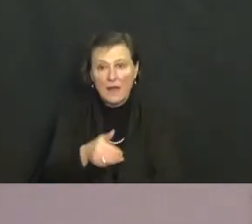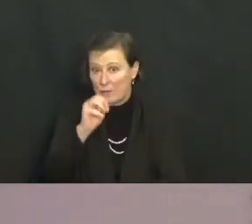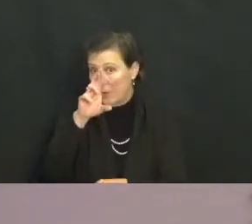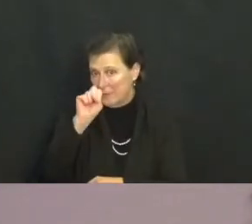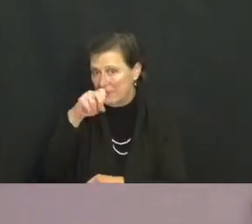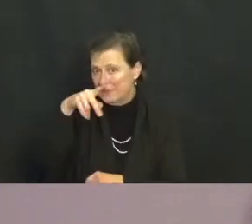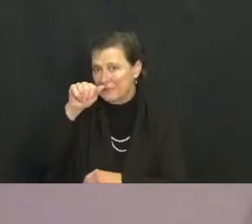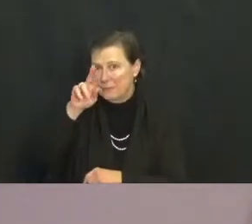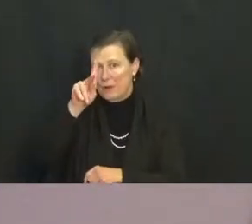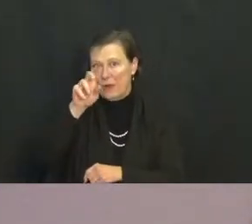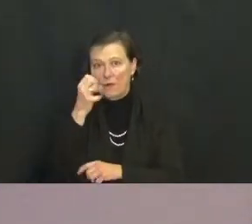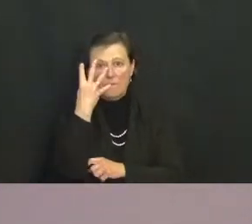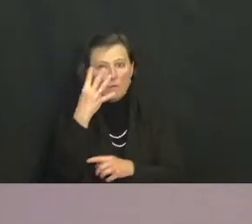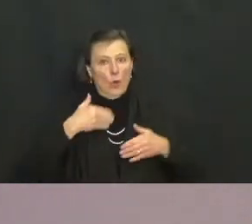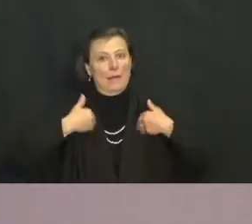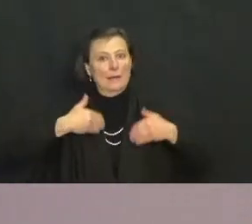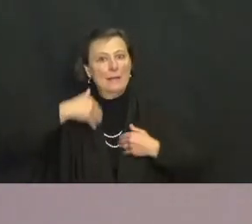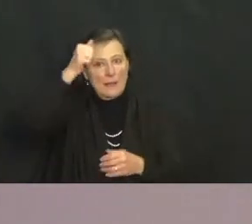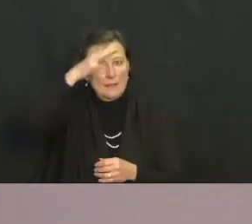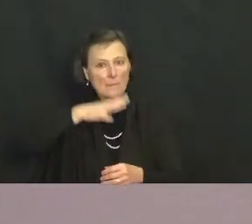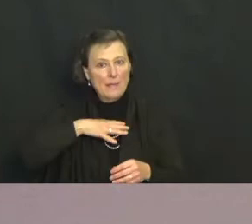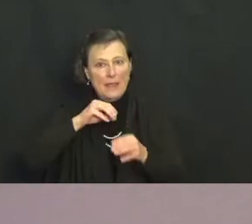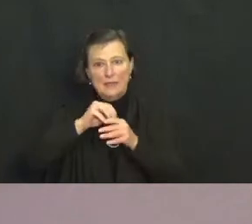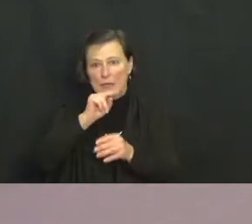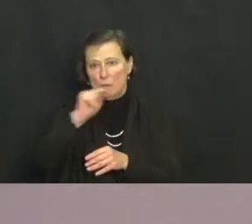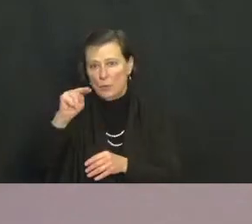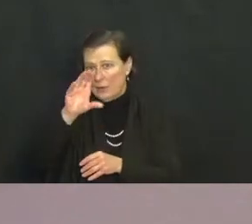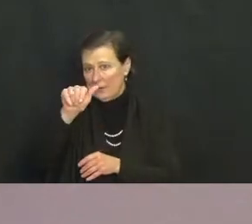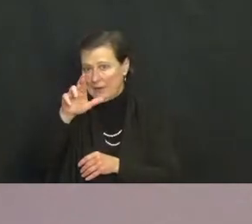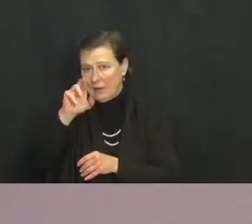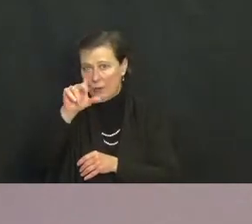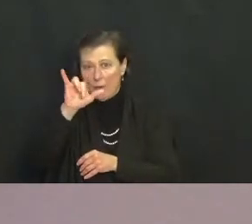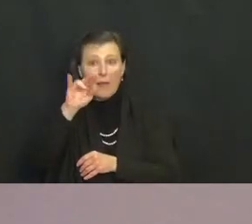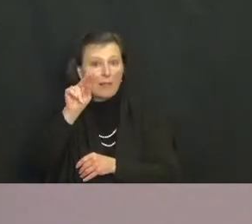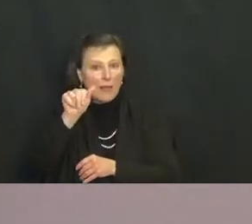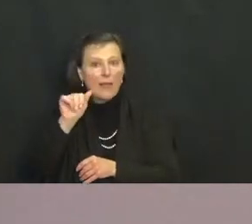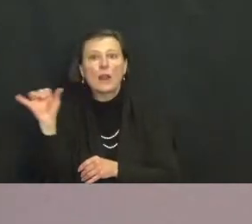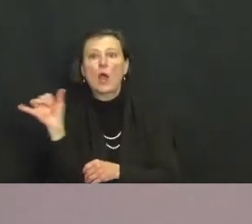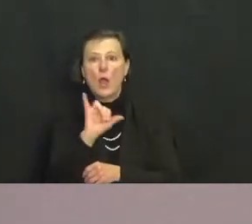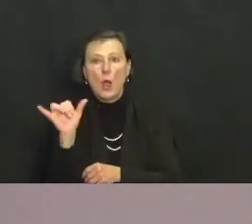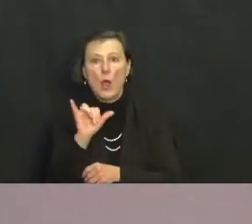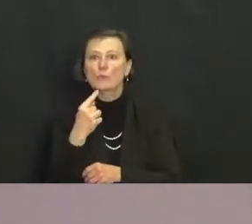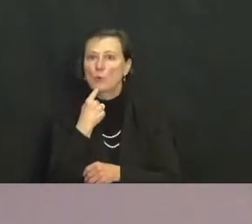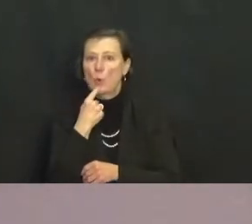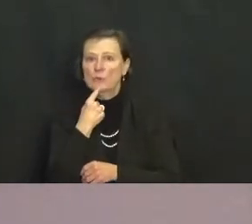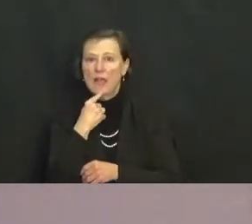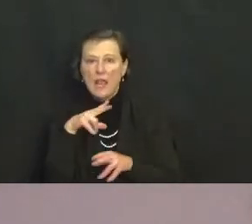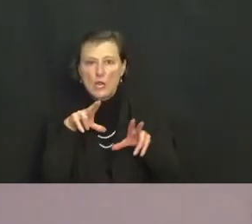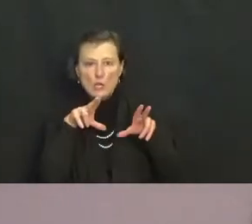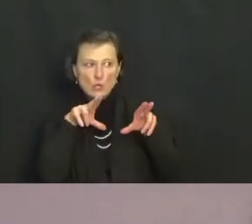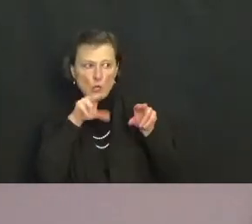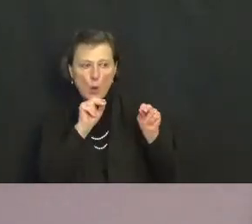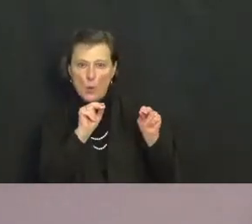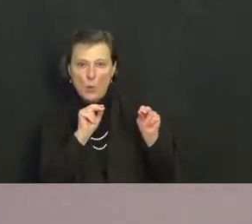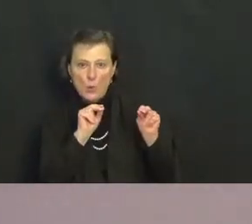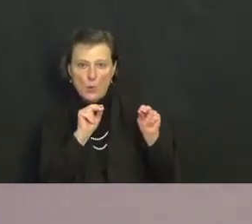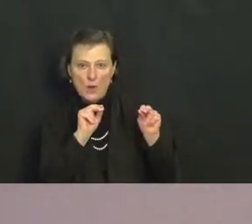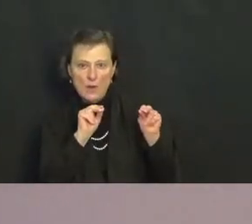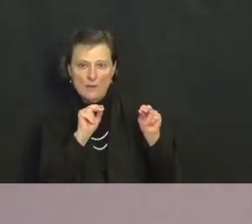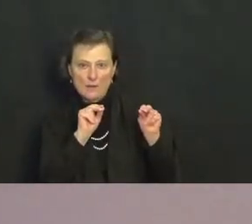Four young men in Greensboro, North Carolina would also say, “No.”